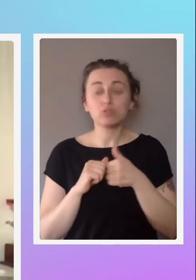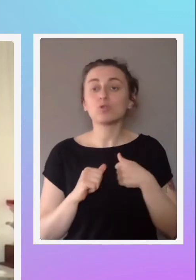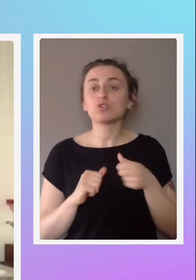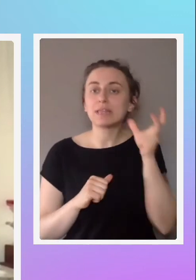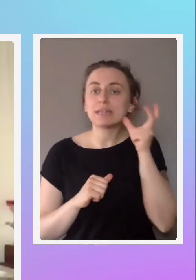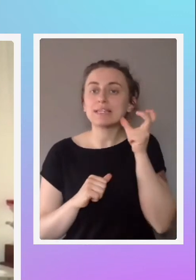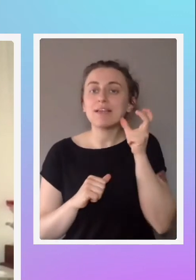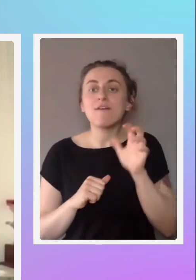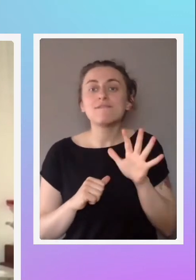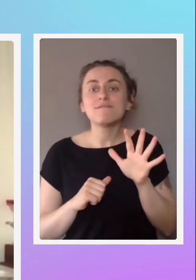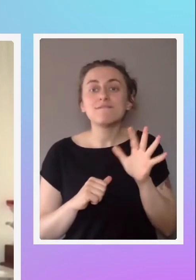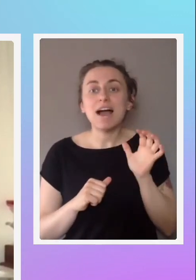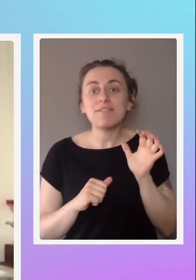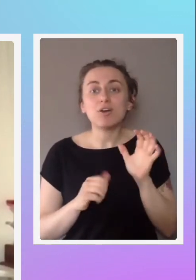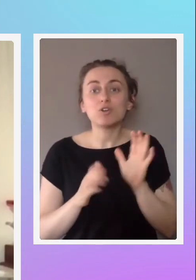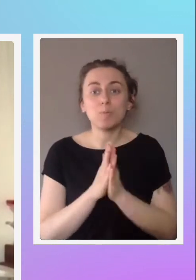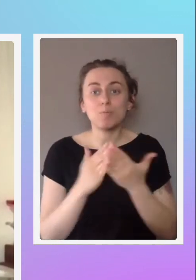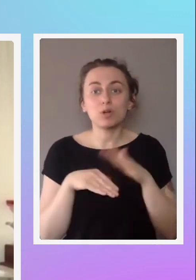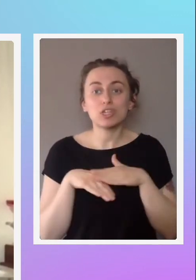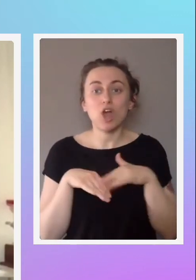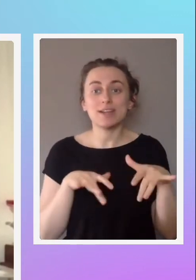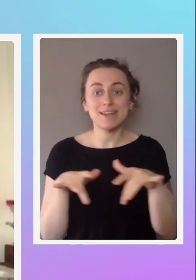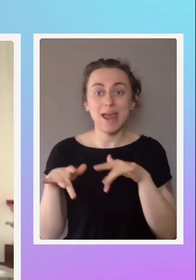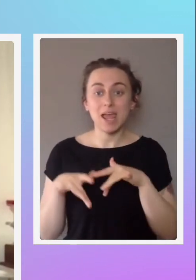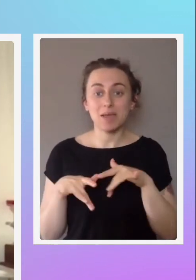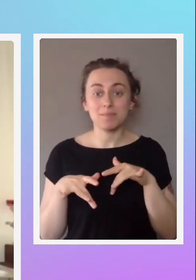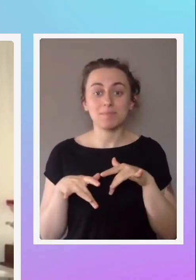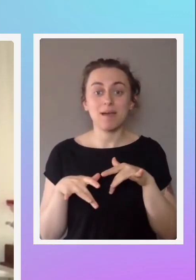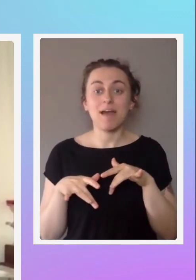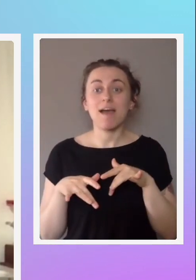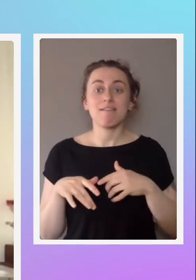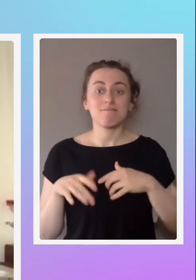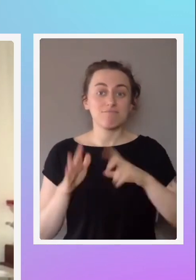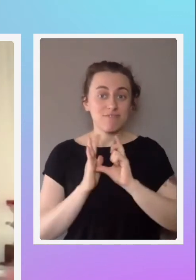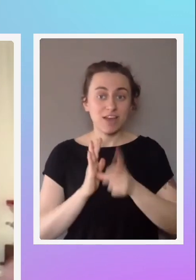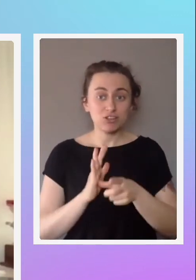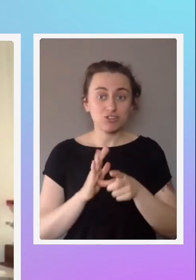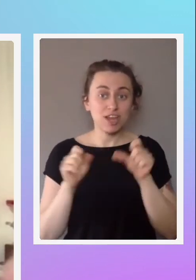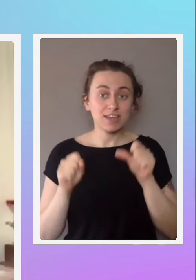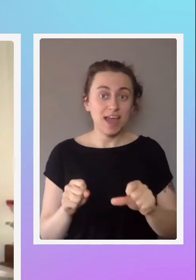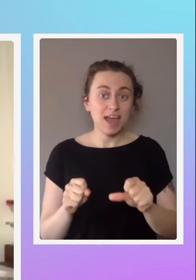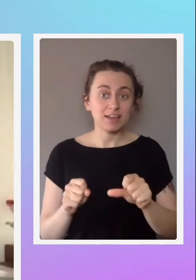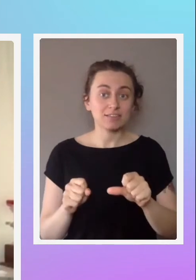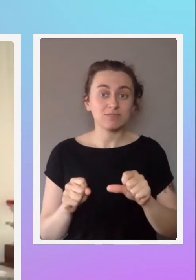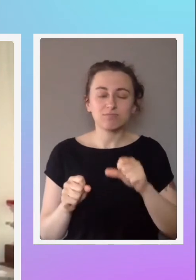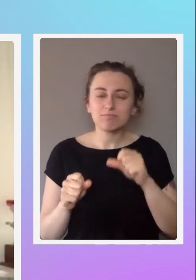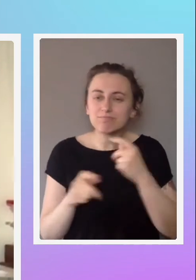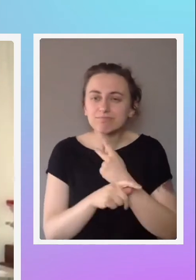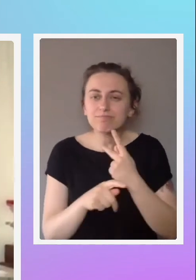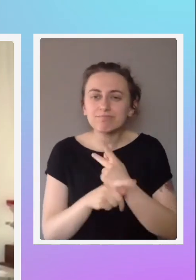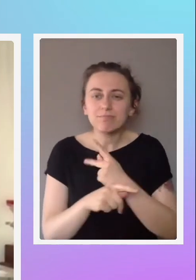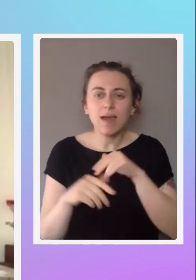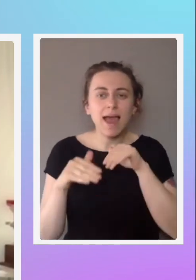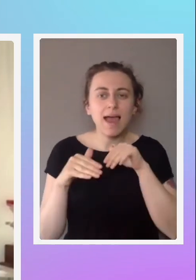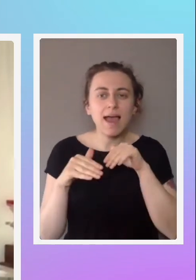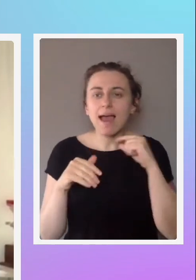and eventually is able to distinguish accents and recognize when people are mispronouncing words